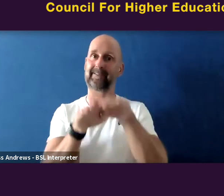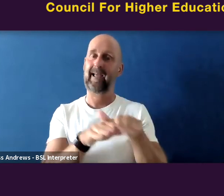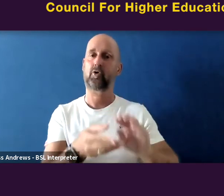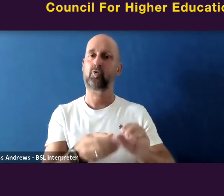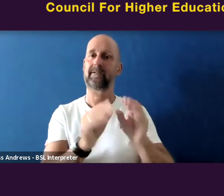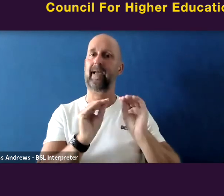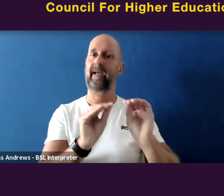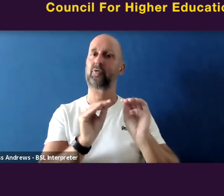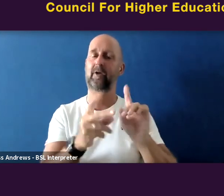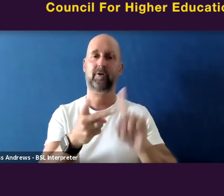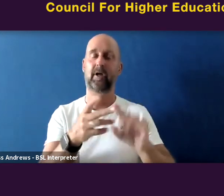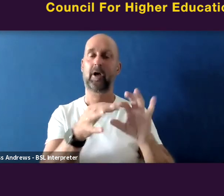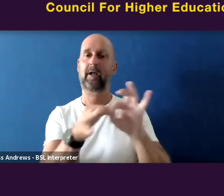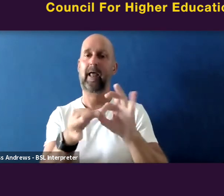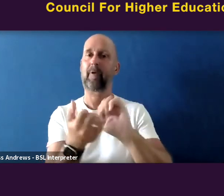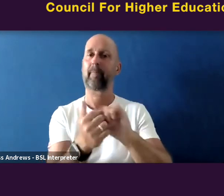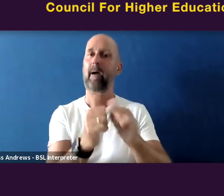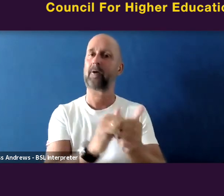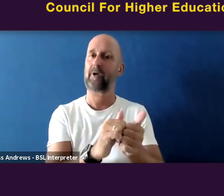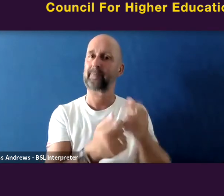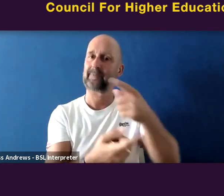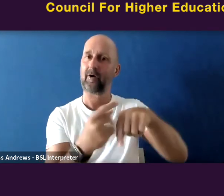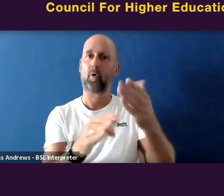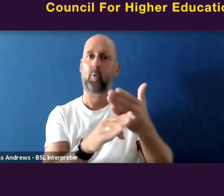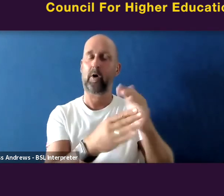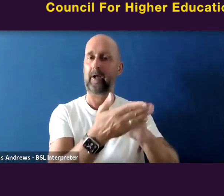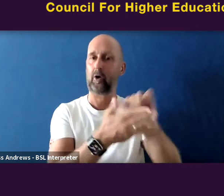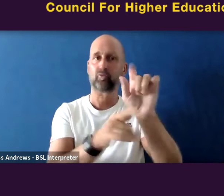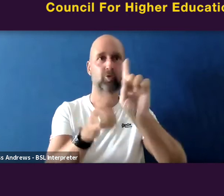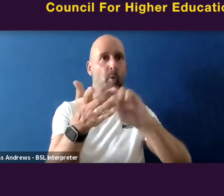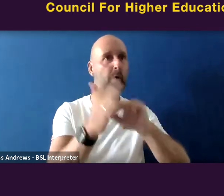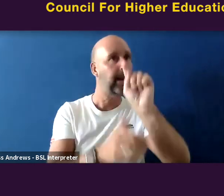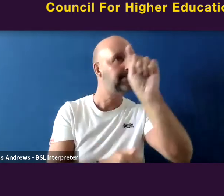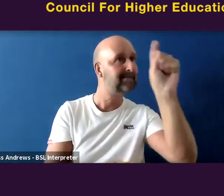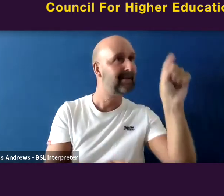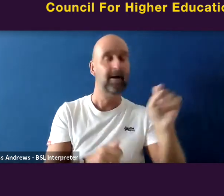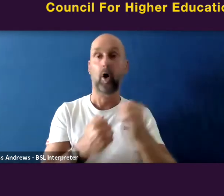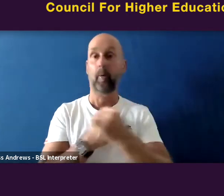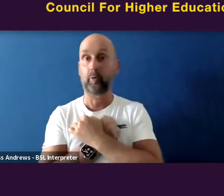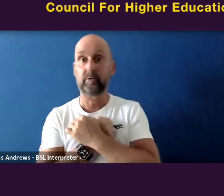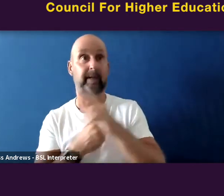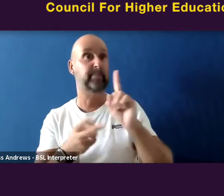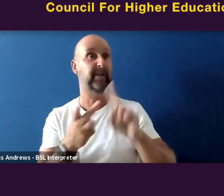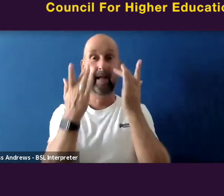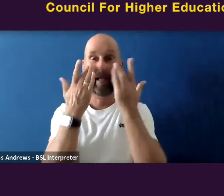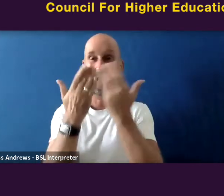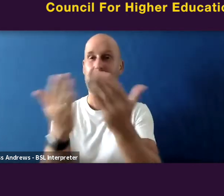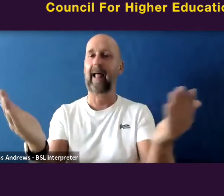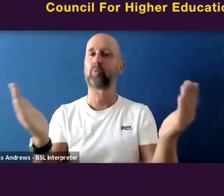and collaborative partnerships with cultural organisations, museums and galleries includes